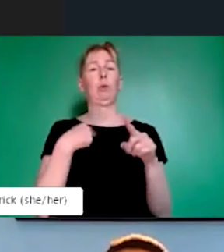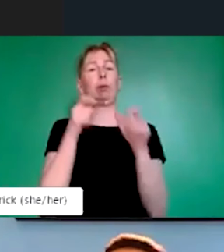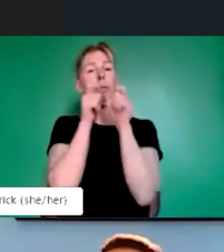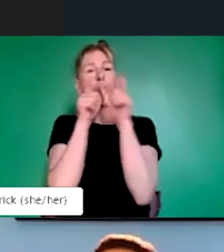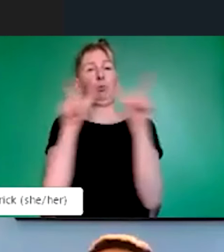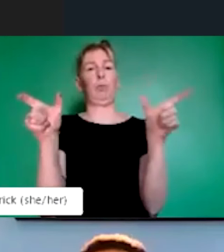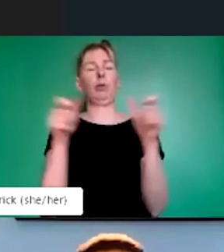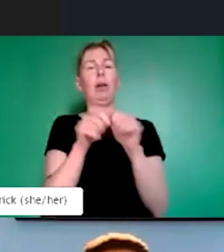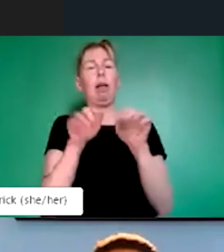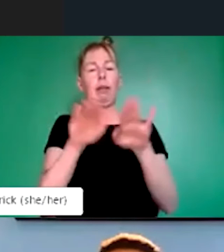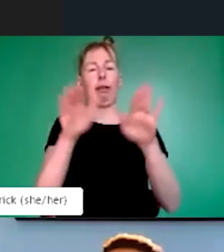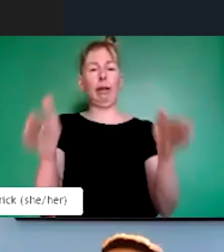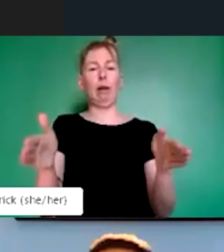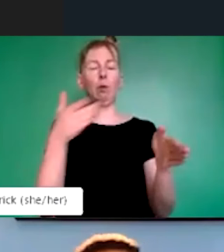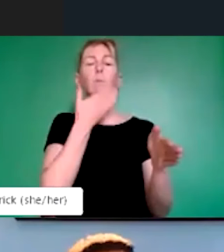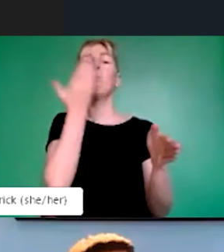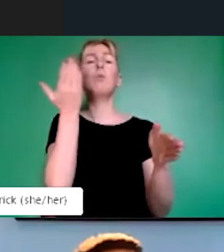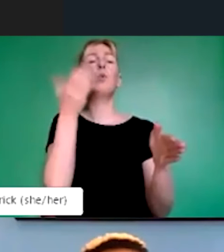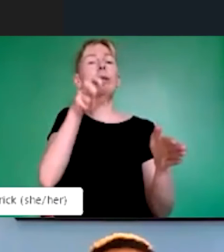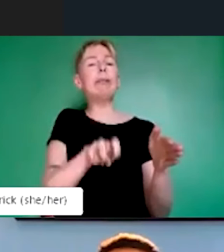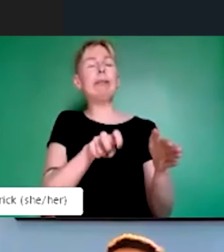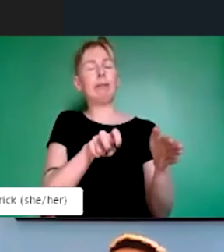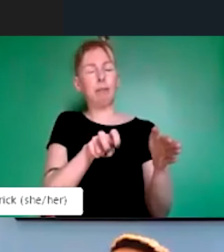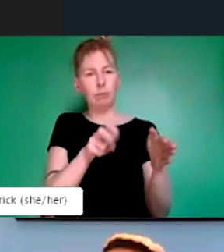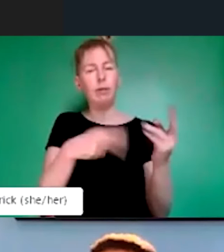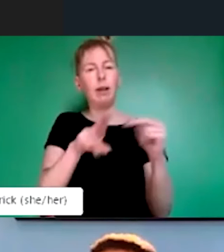talking about museums, we're talking about galleries, we're talking about funding